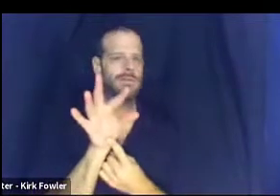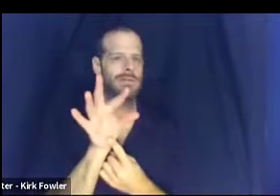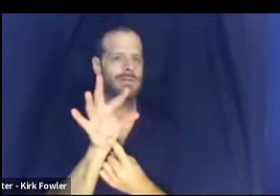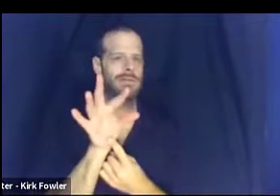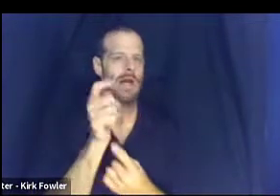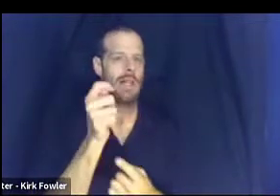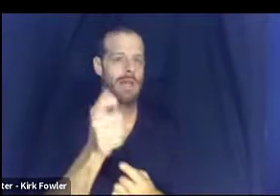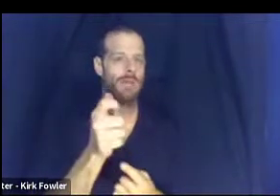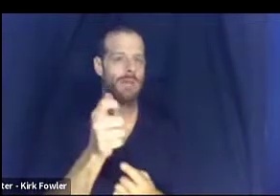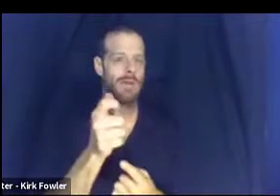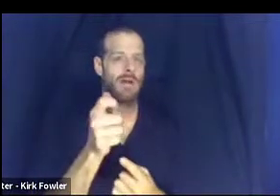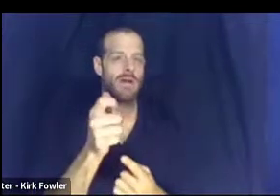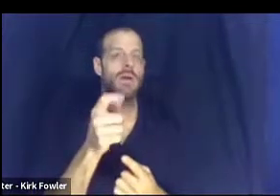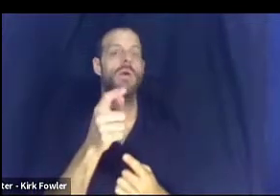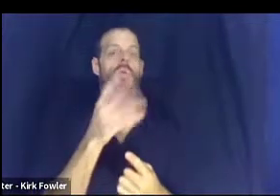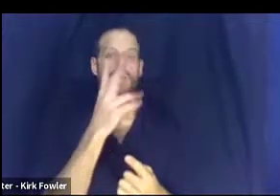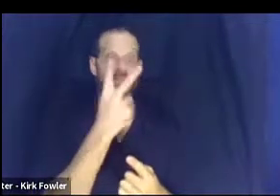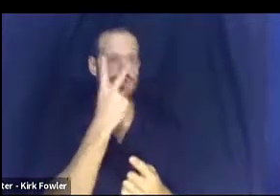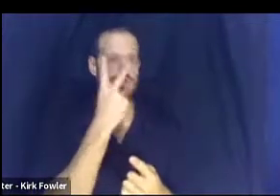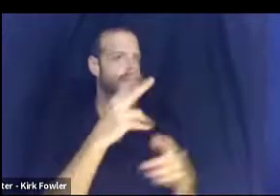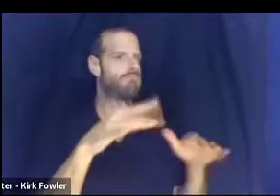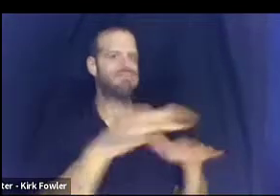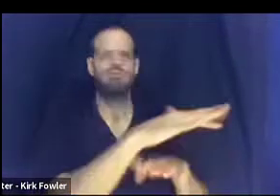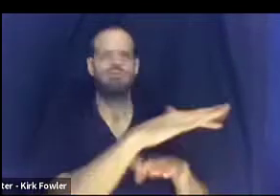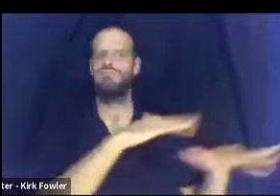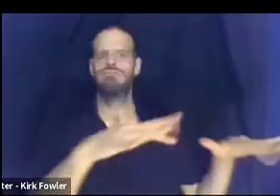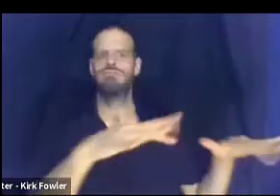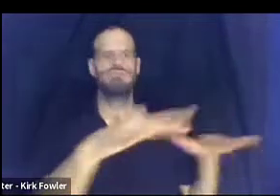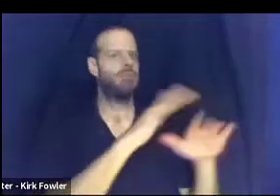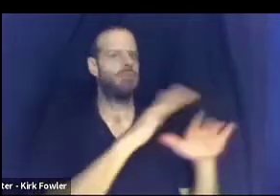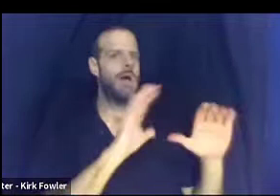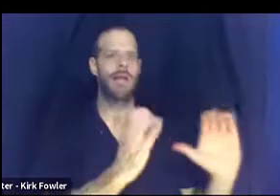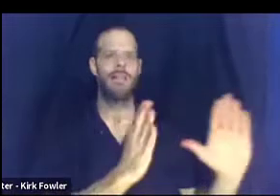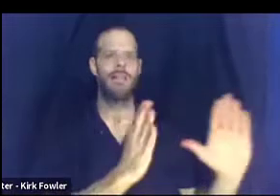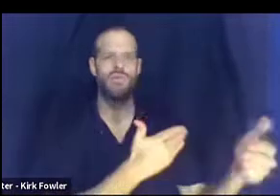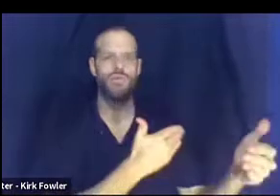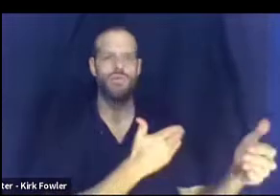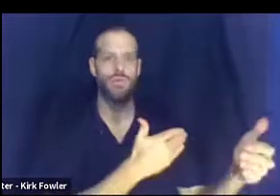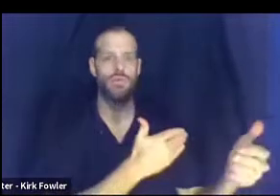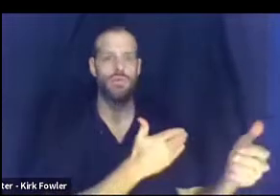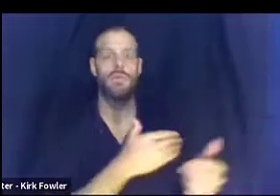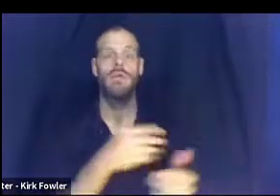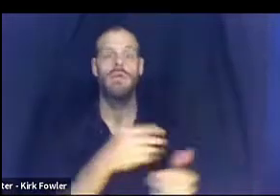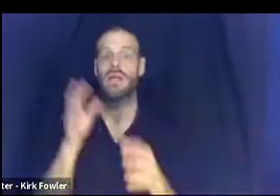is a very busy classroom. And even the decision to do this activity in this place,